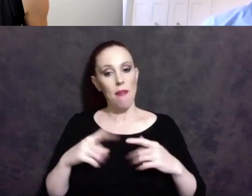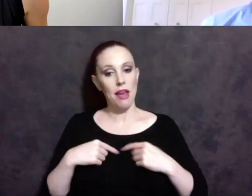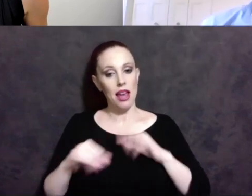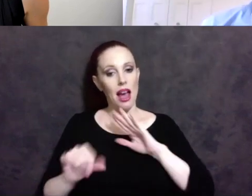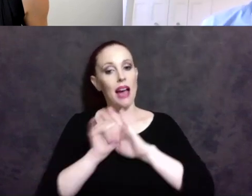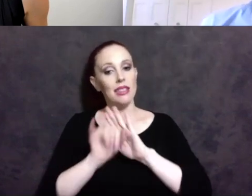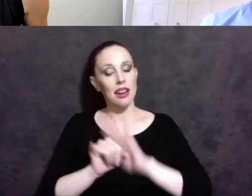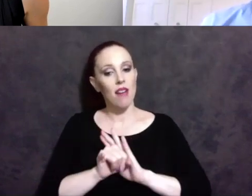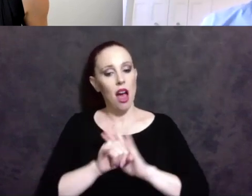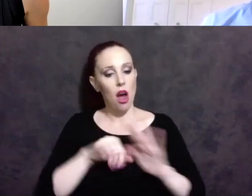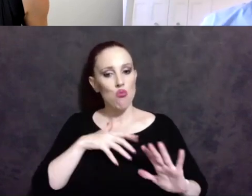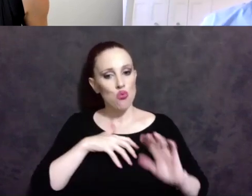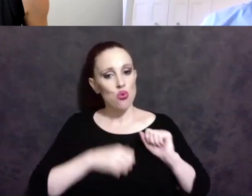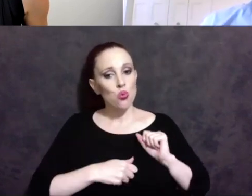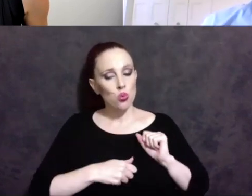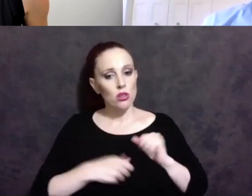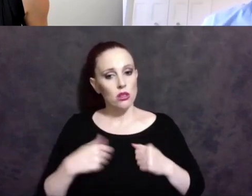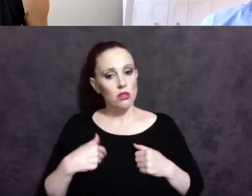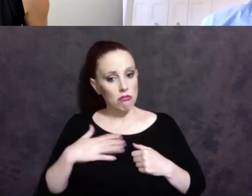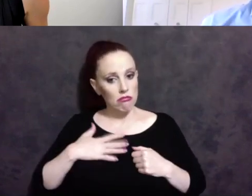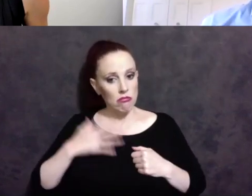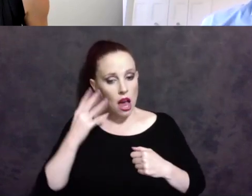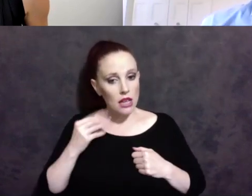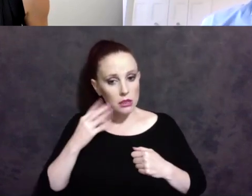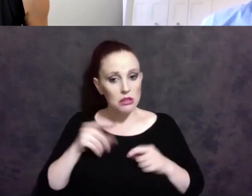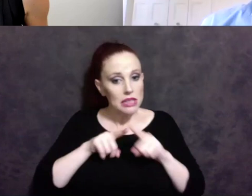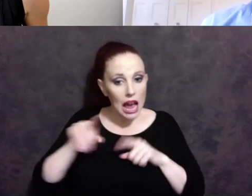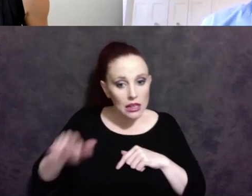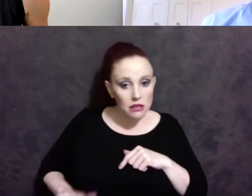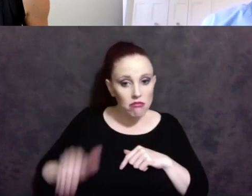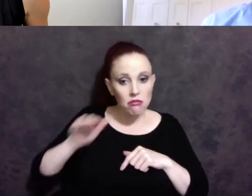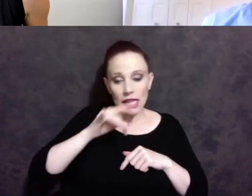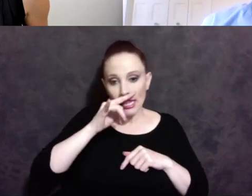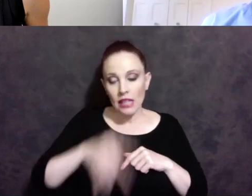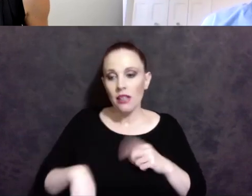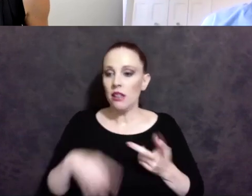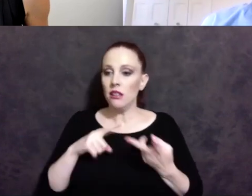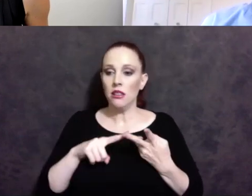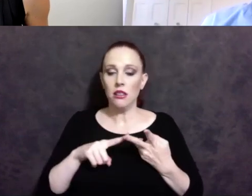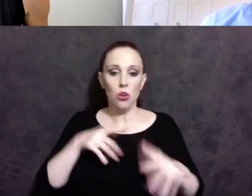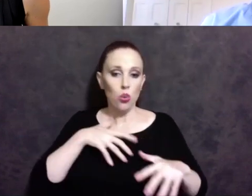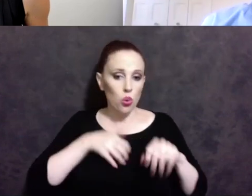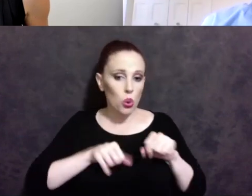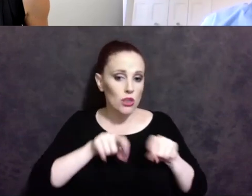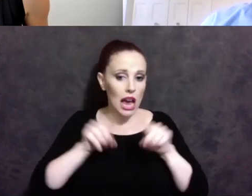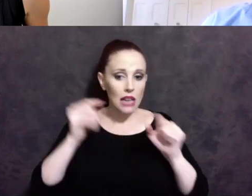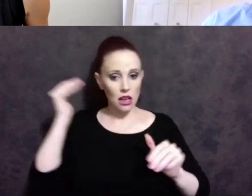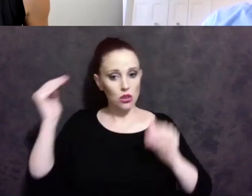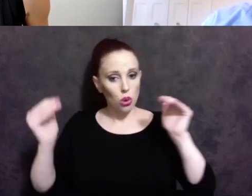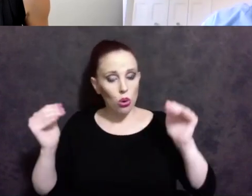wounds as an experience as a kid, wounds I have experienced as an adult, and things I